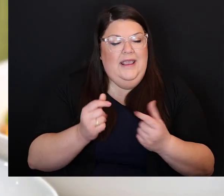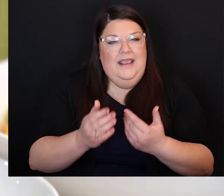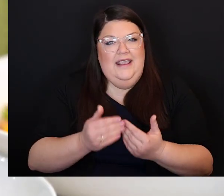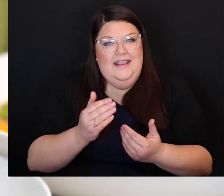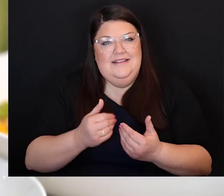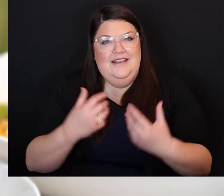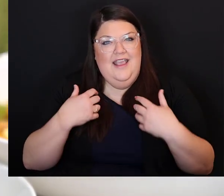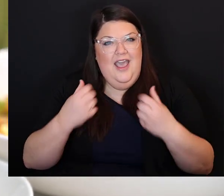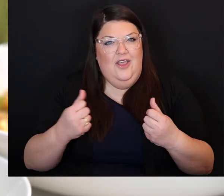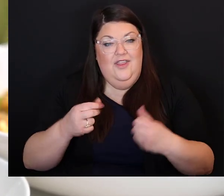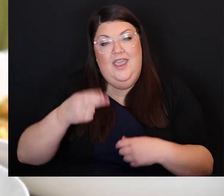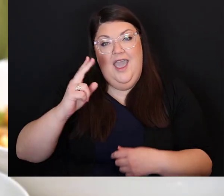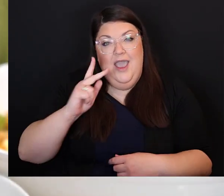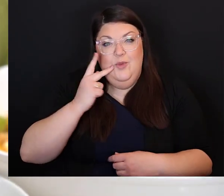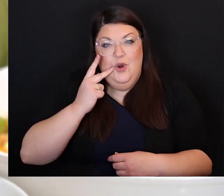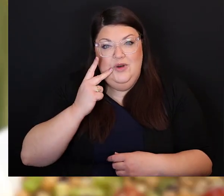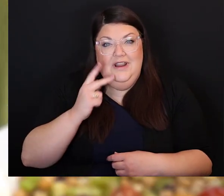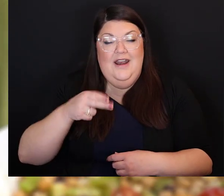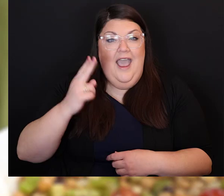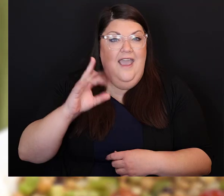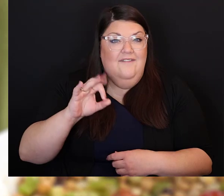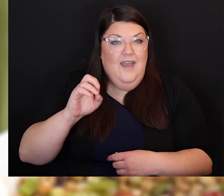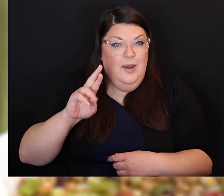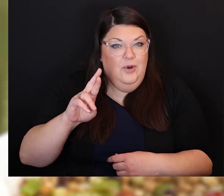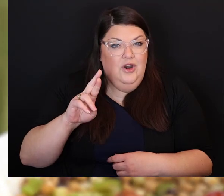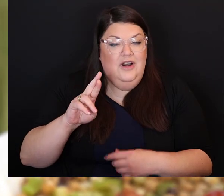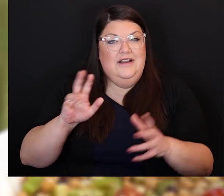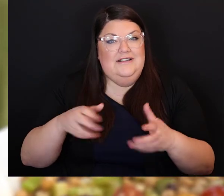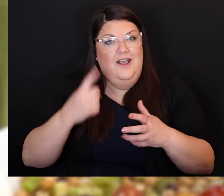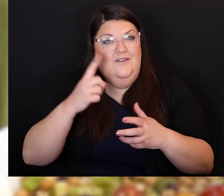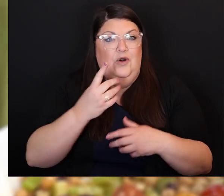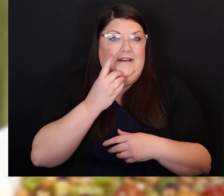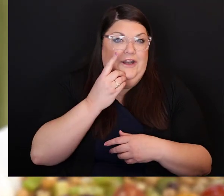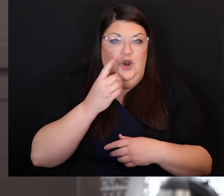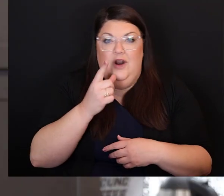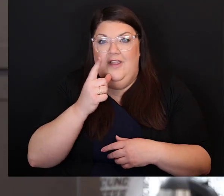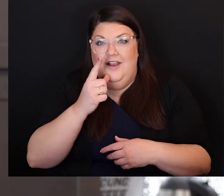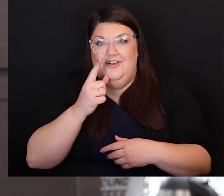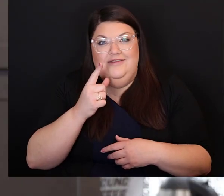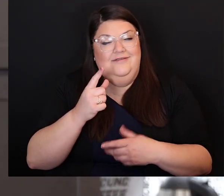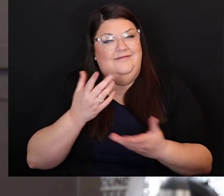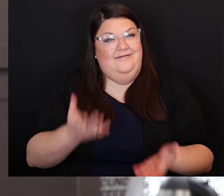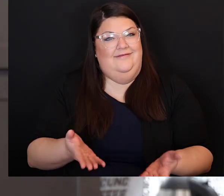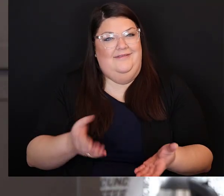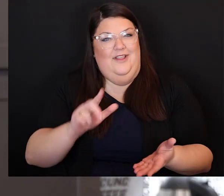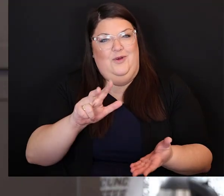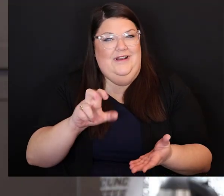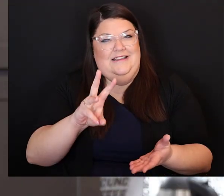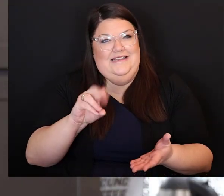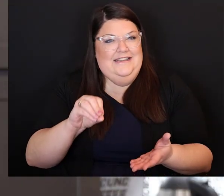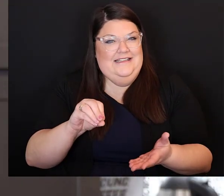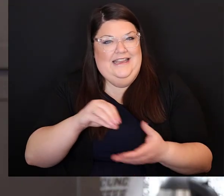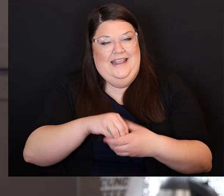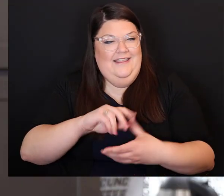healthy, high-protein, high-fiber, solid for dinner or lunch. There we have it, "360 in the Kitchen" foodies.